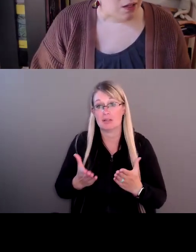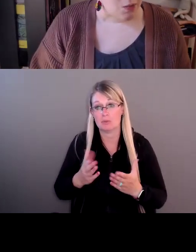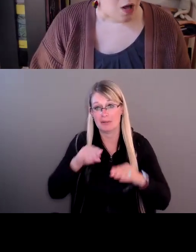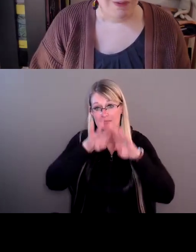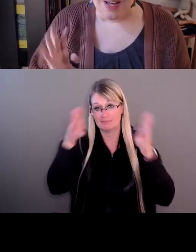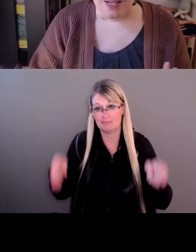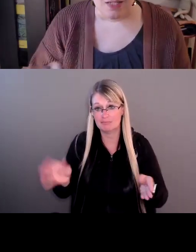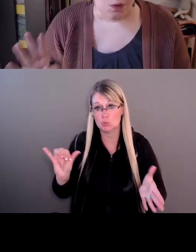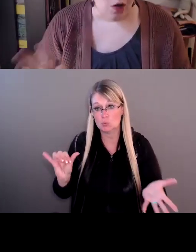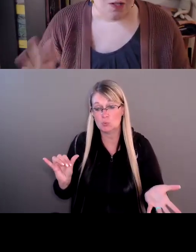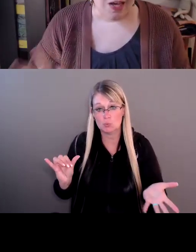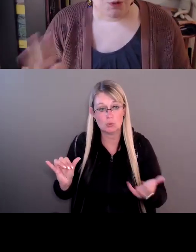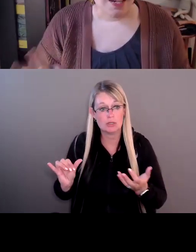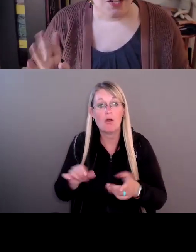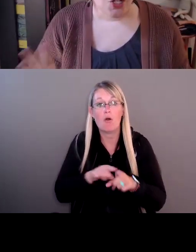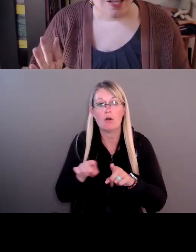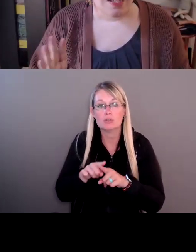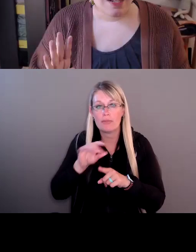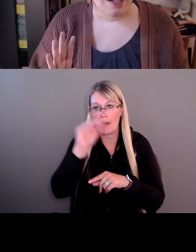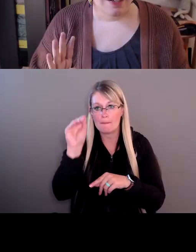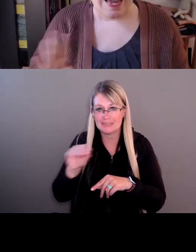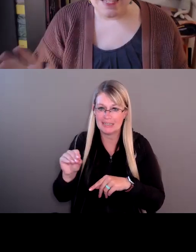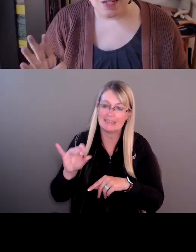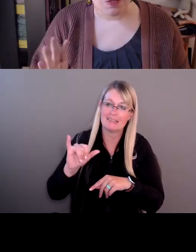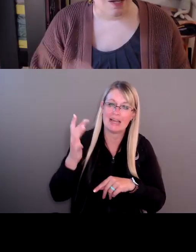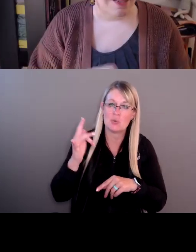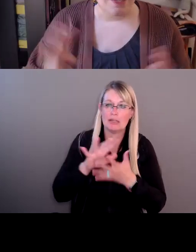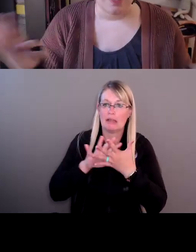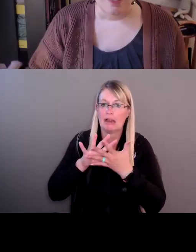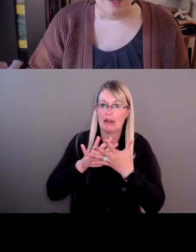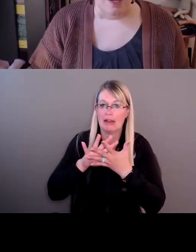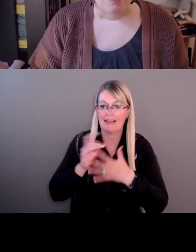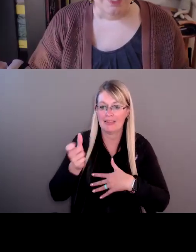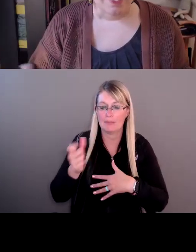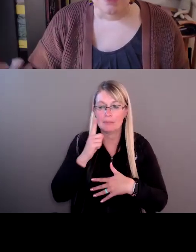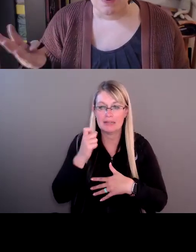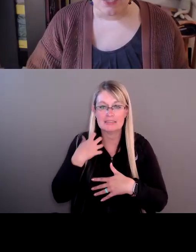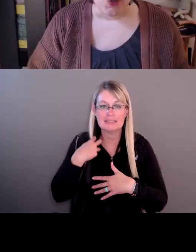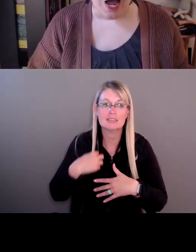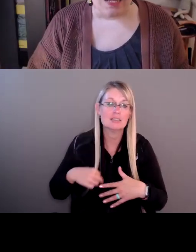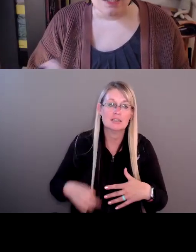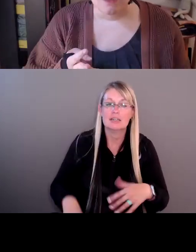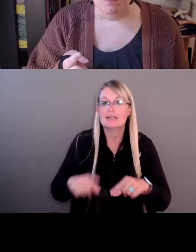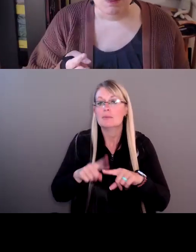as well. And this is where also that percentage gets hazy because depending on who you ask, people